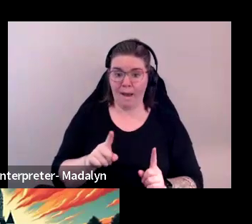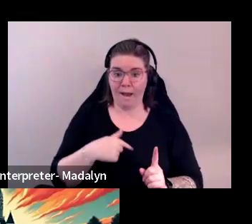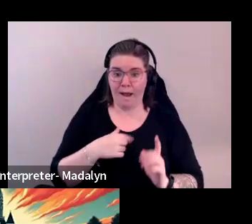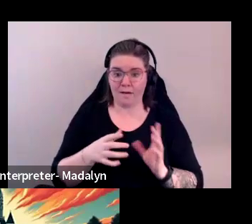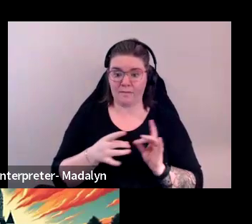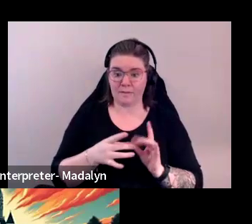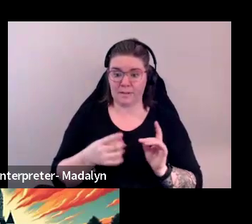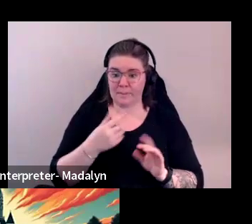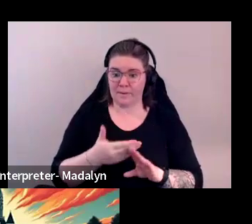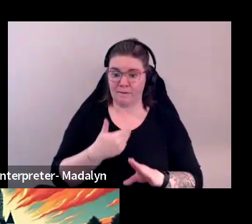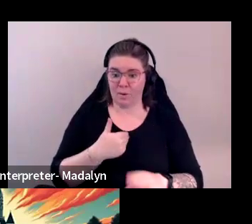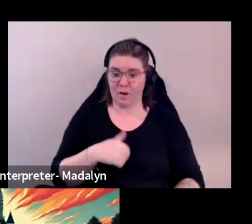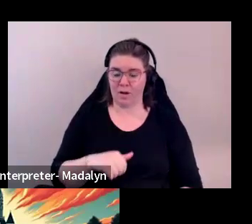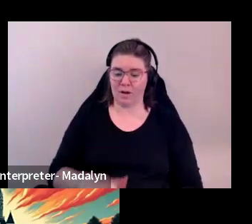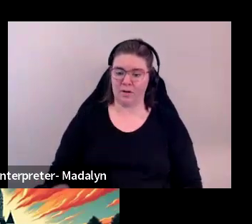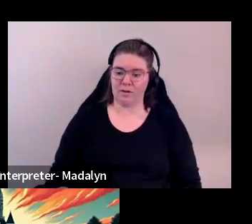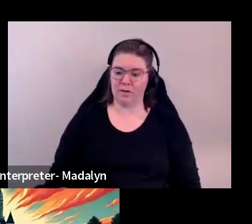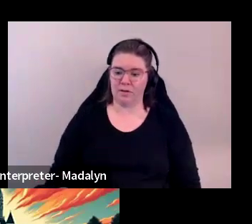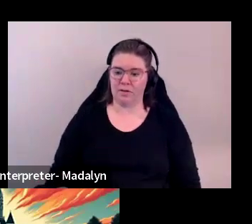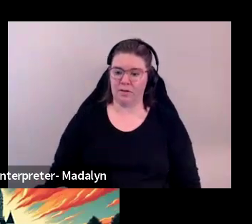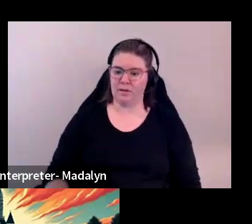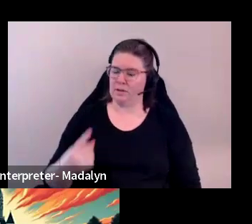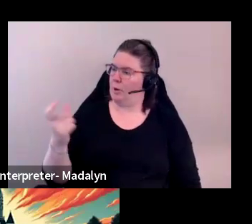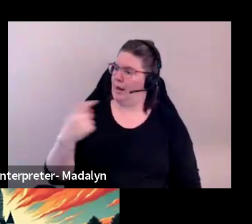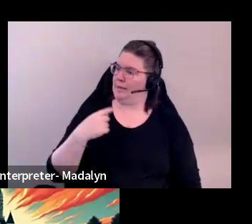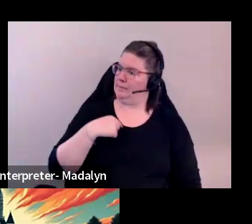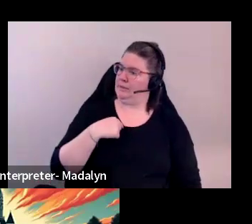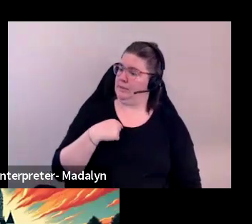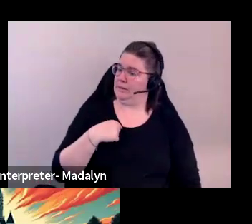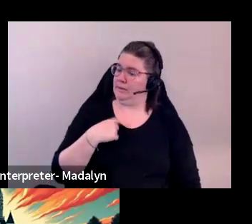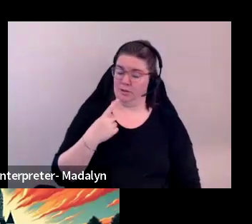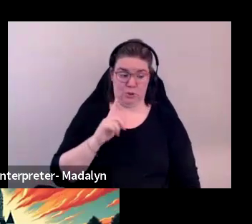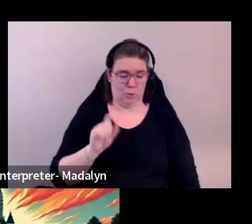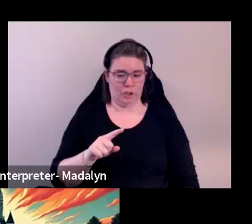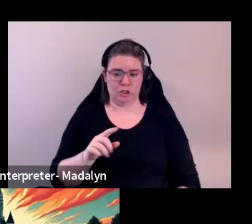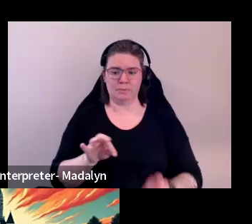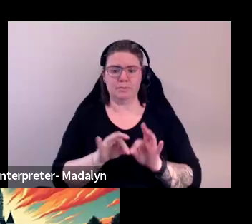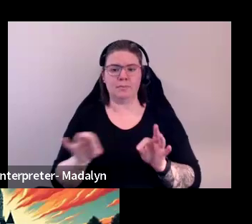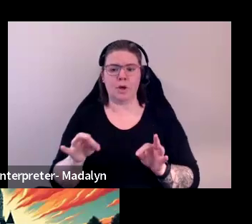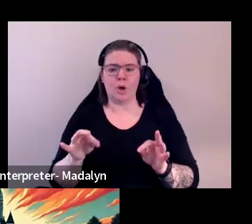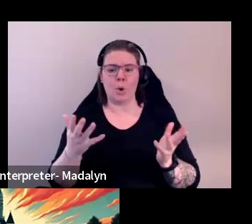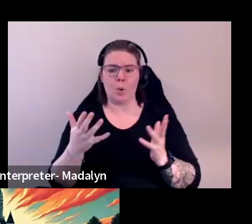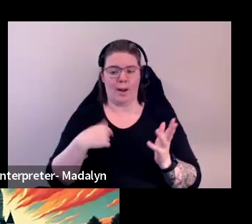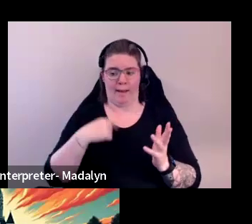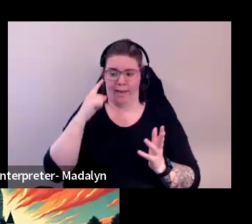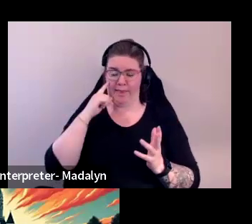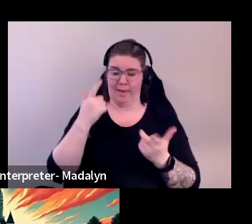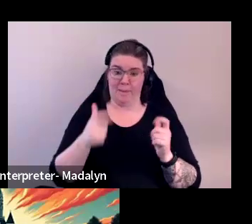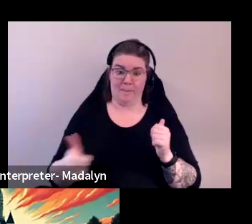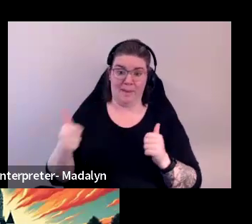Brooke Wilson (she/her): about 4 and a half. 5 years ago I was asked a question, and the question was, What did I see? Was the biggest threat to the independent living movement.